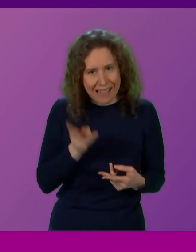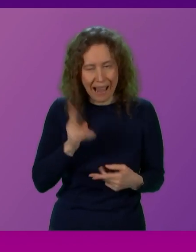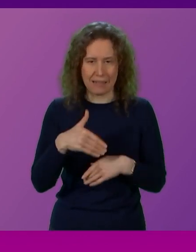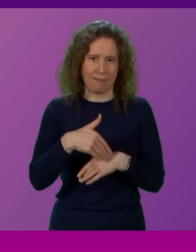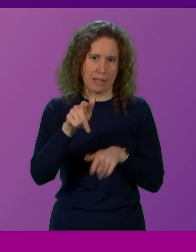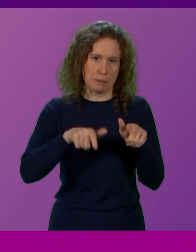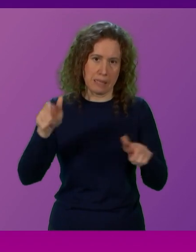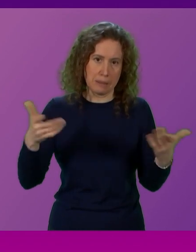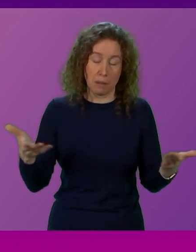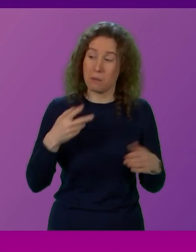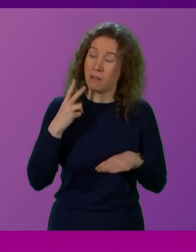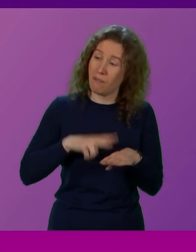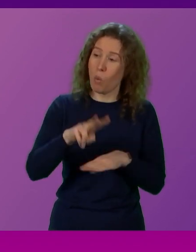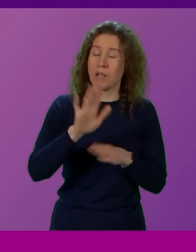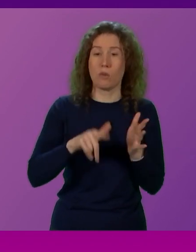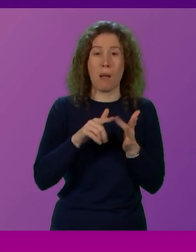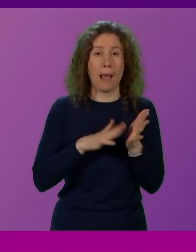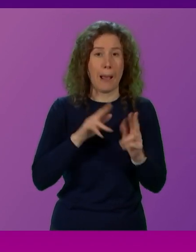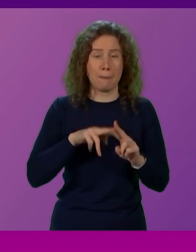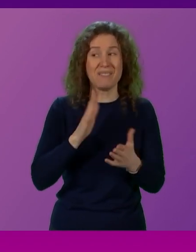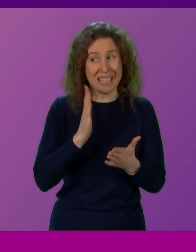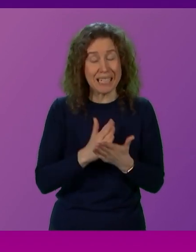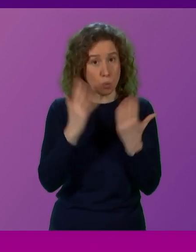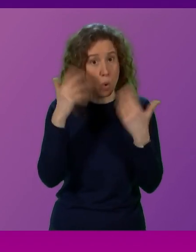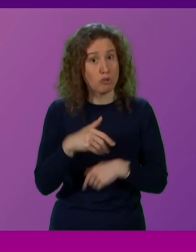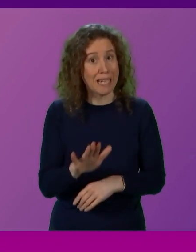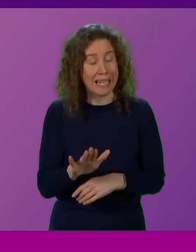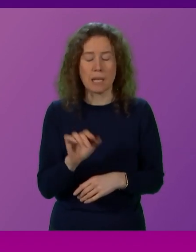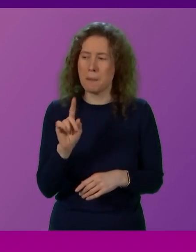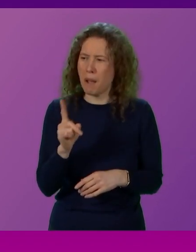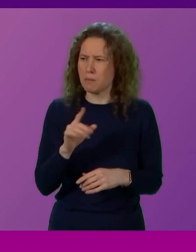The IMF’s forecast is deeply worrying, but it should come as no surprise.